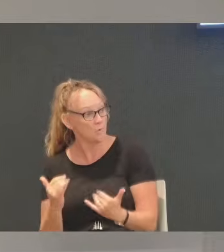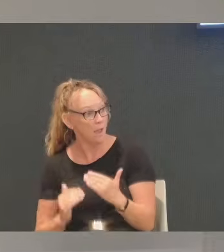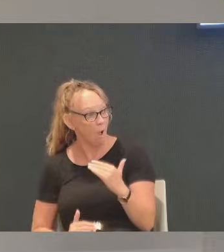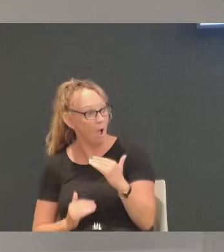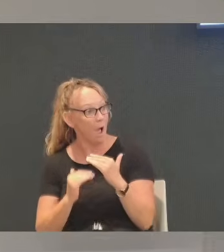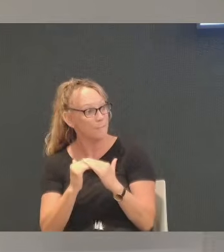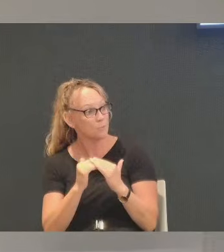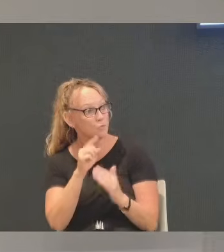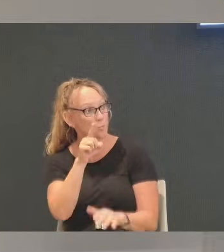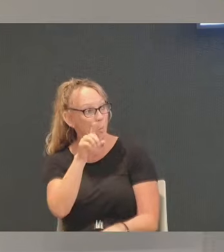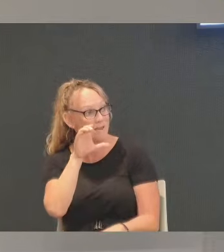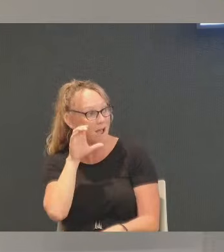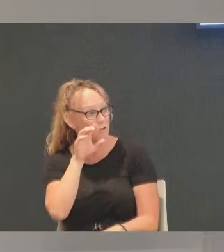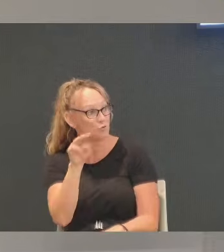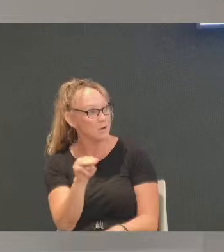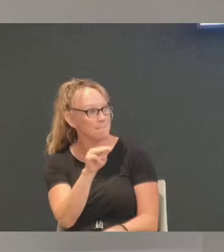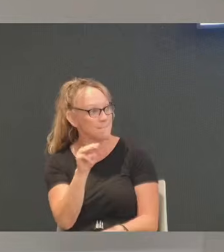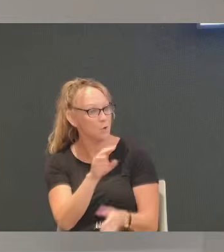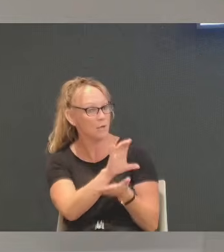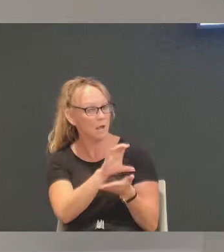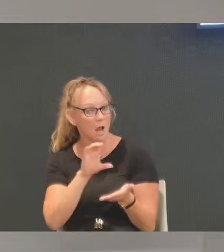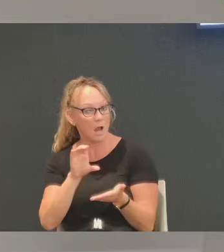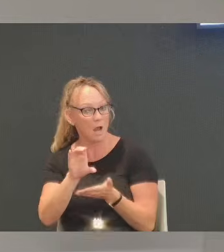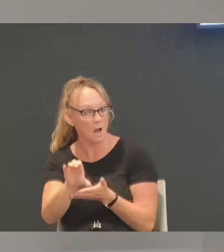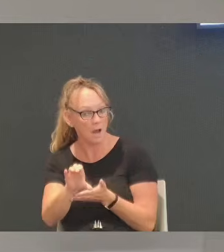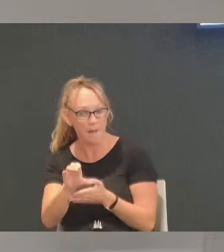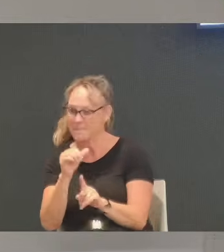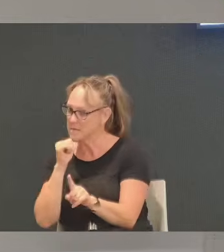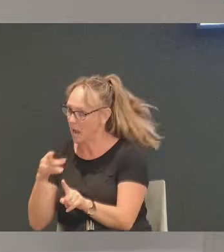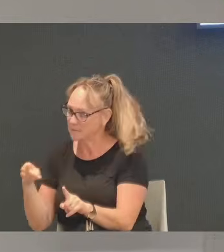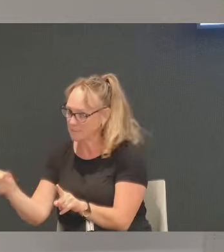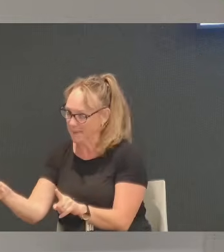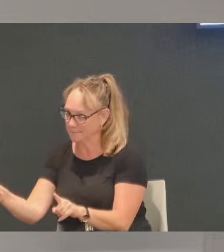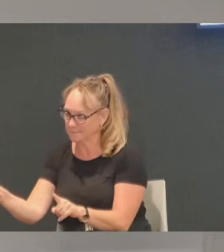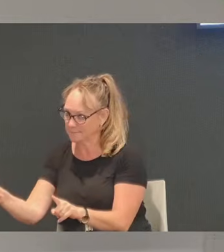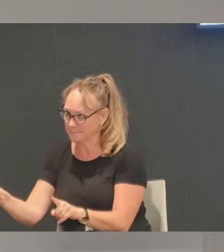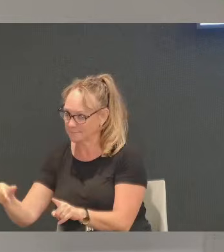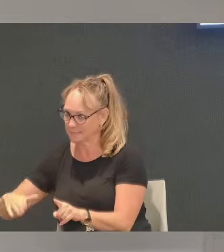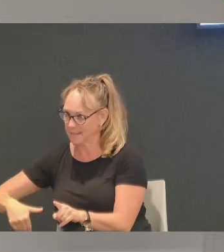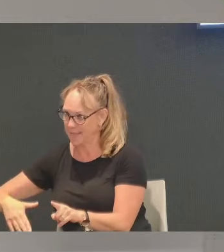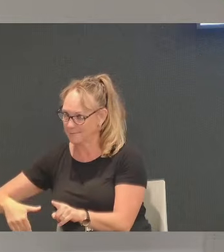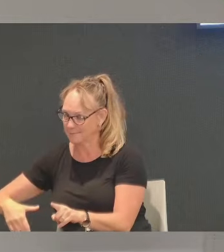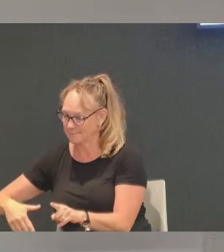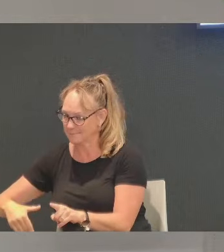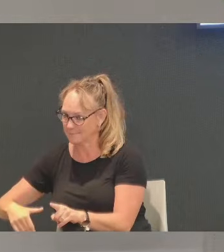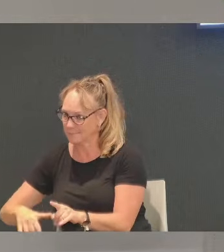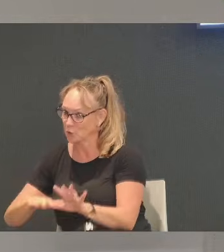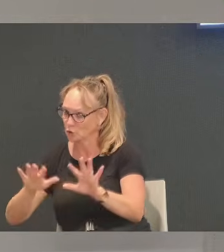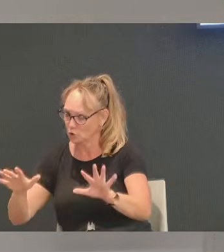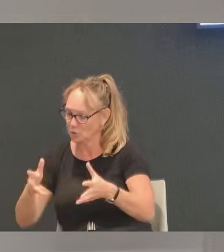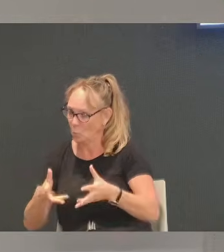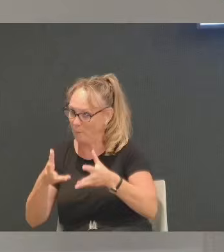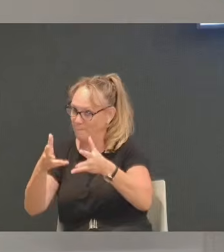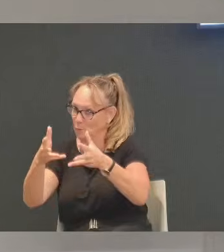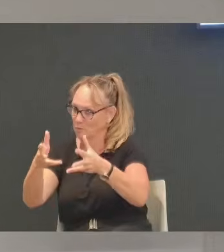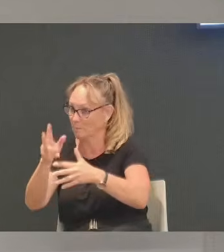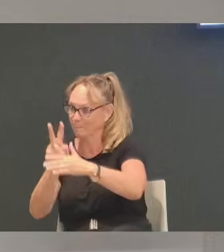not spent by Job and Family Services, but we've put out there if we have to spend it for services